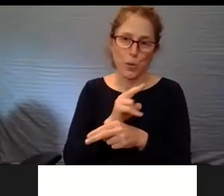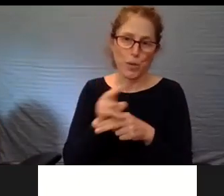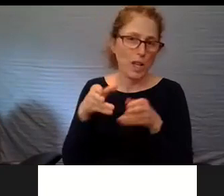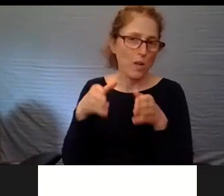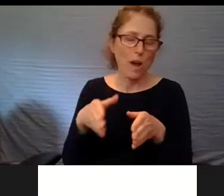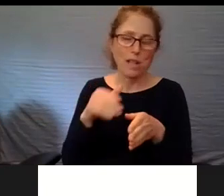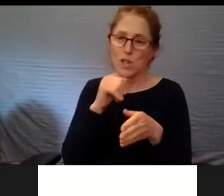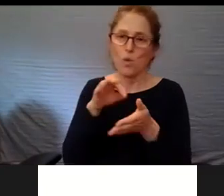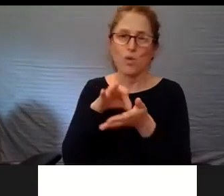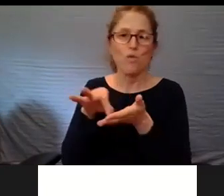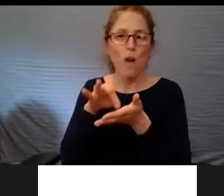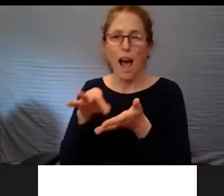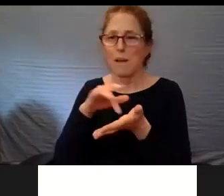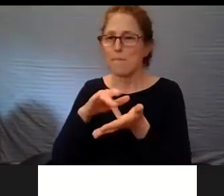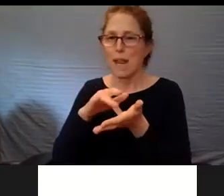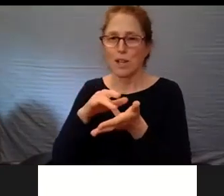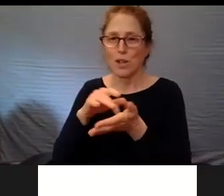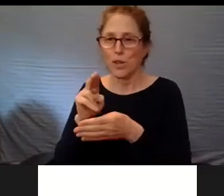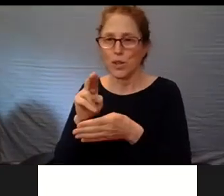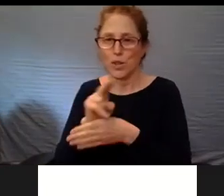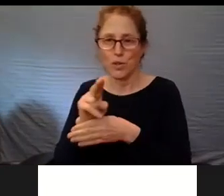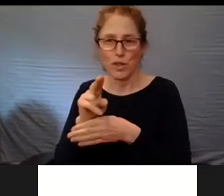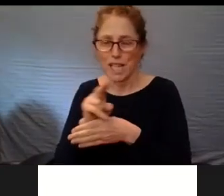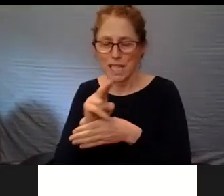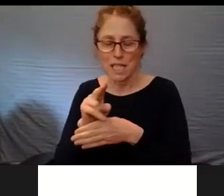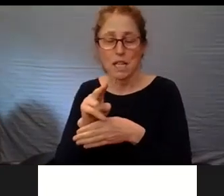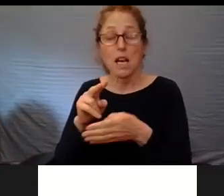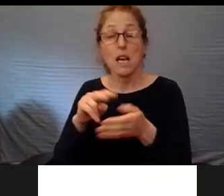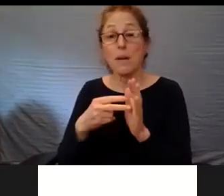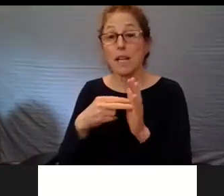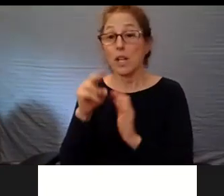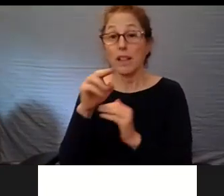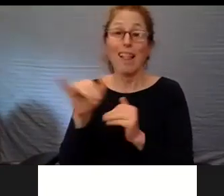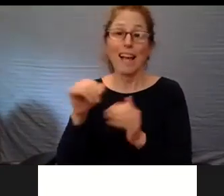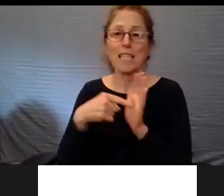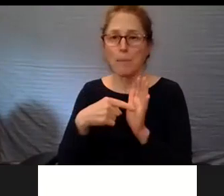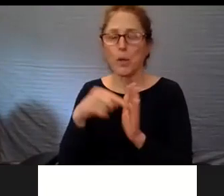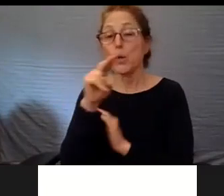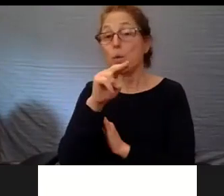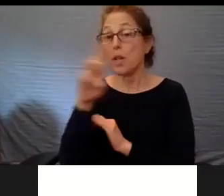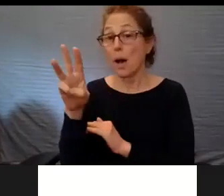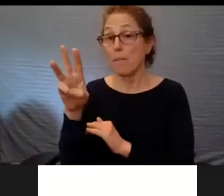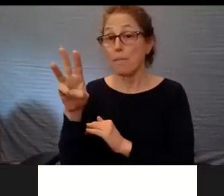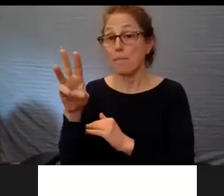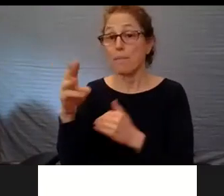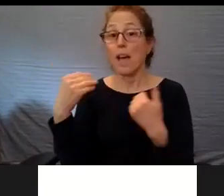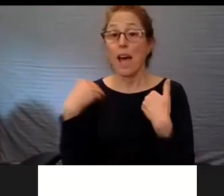futility, for instance the University of Washinton had, had a controversial triage protocol